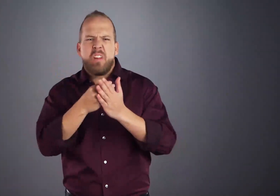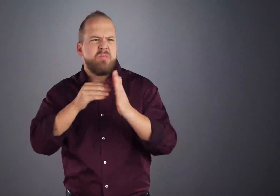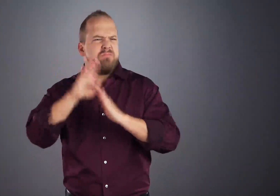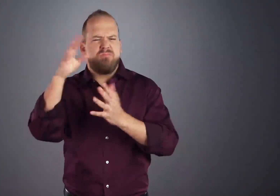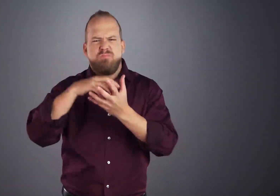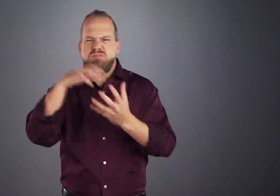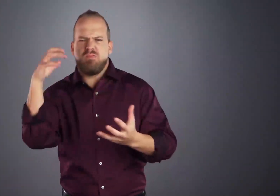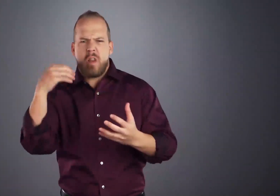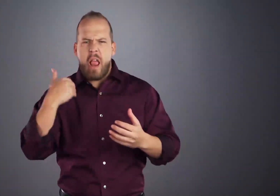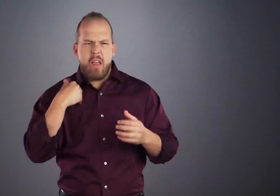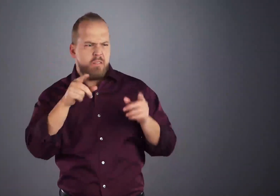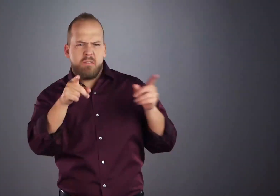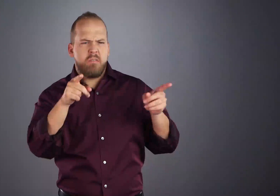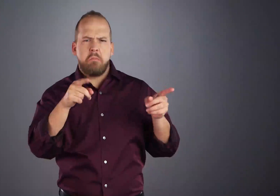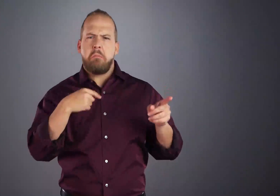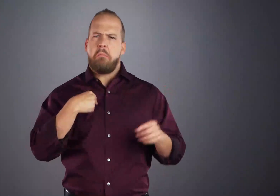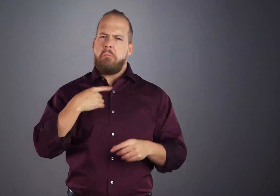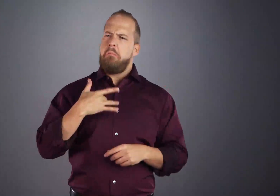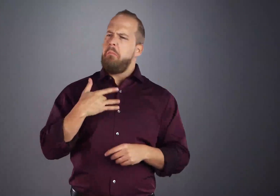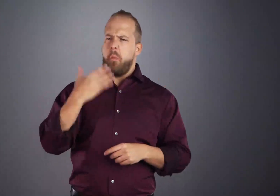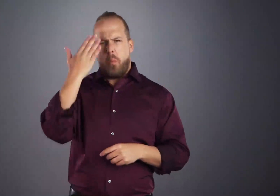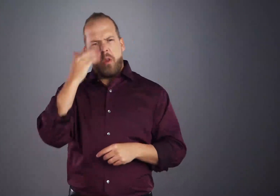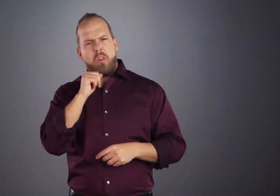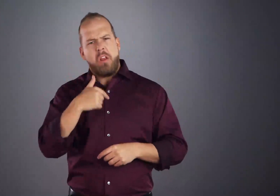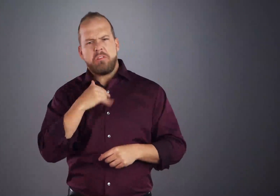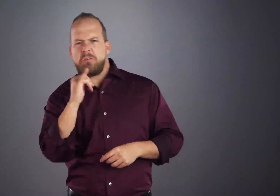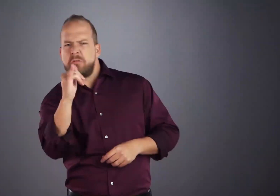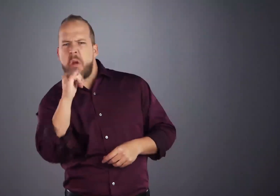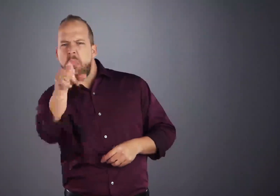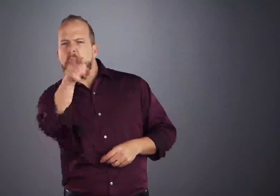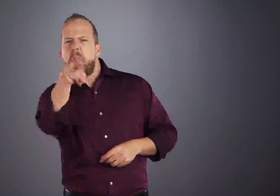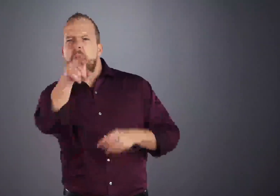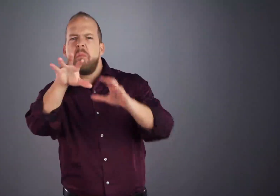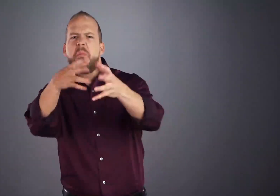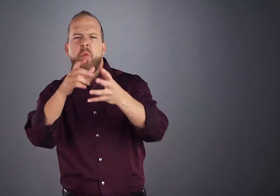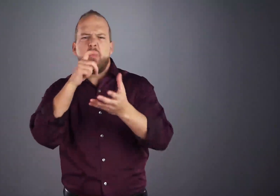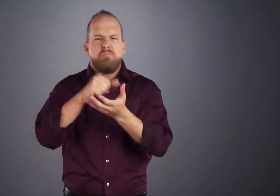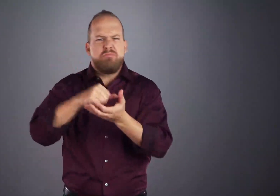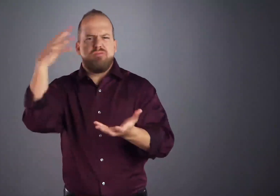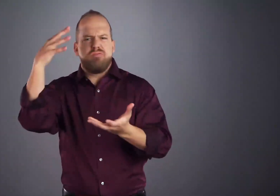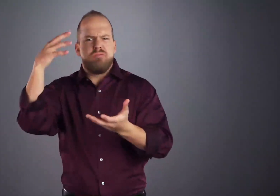I studied economics and business as well as law.